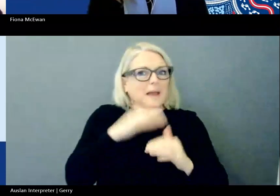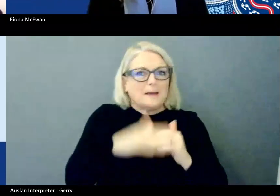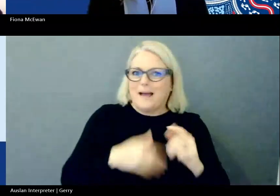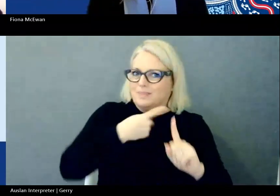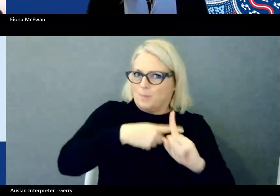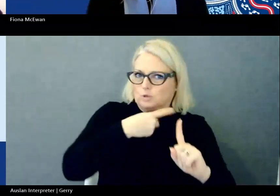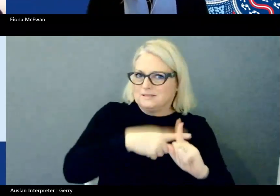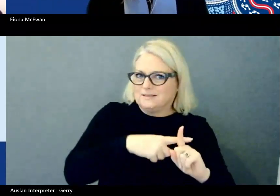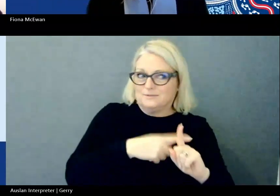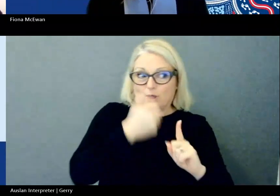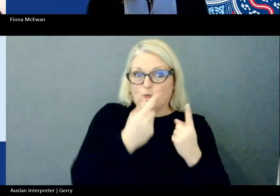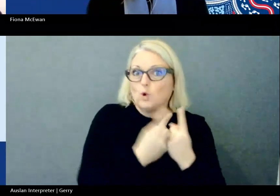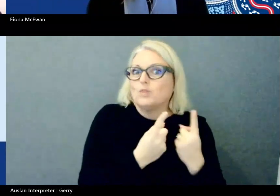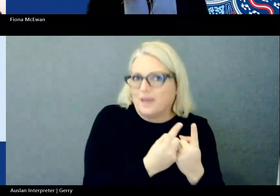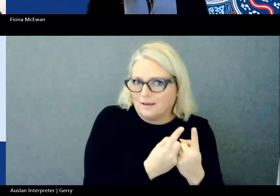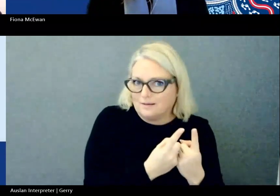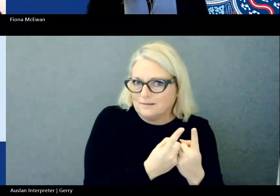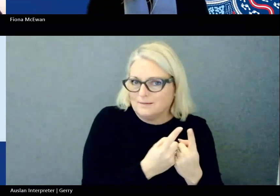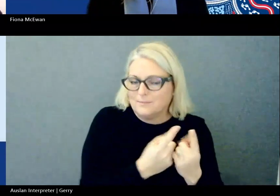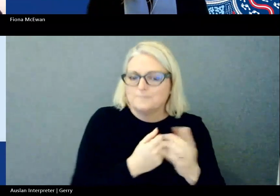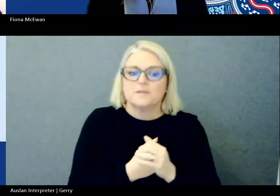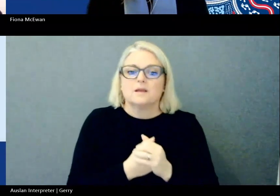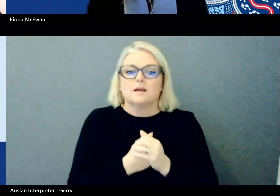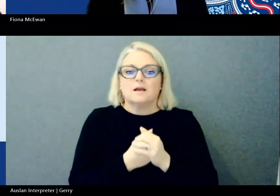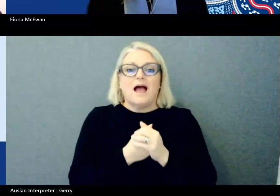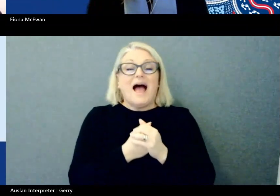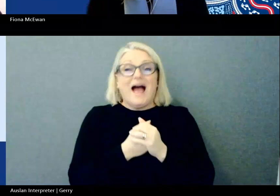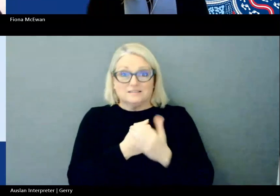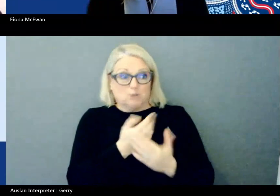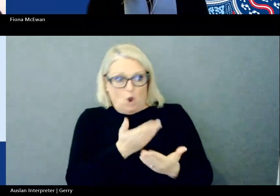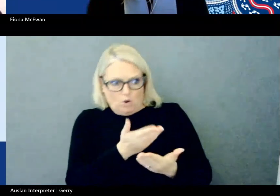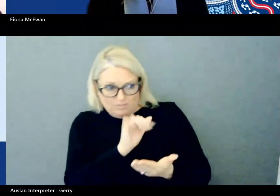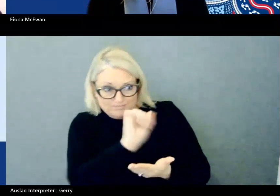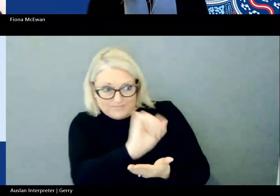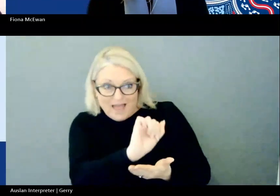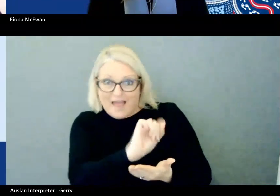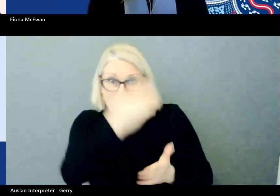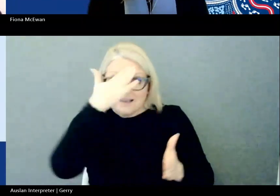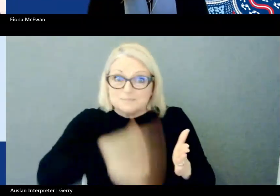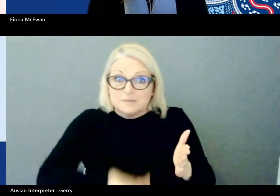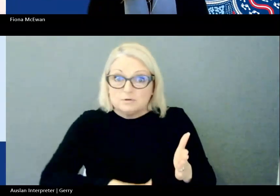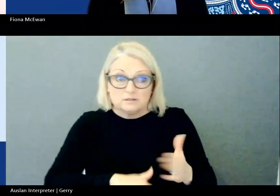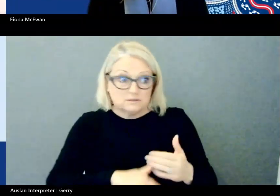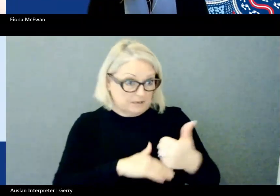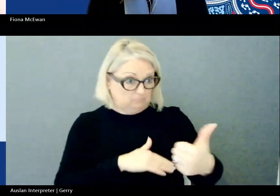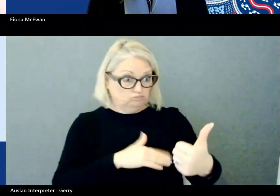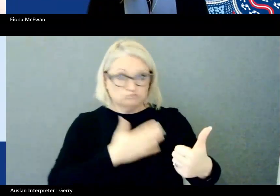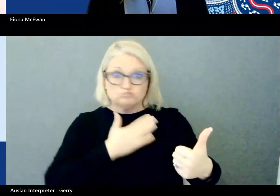and less about the actual direct experience of the resident, which is very much the focus of the community visitors